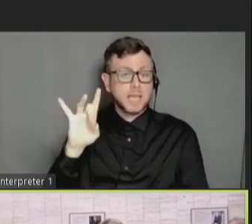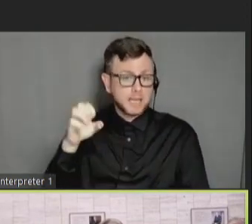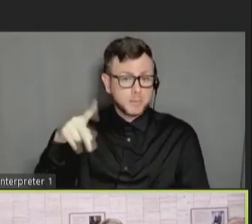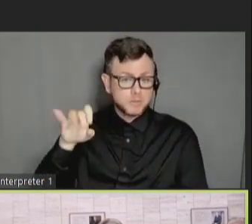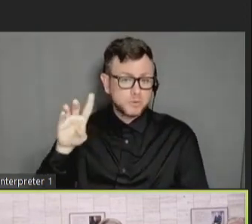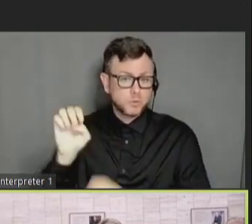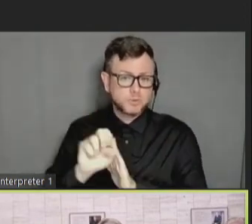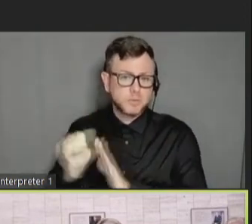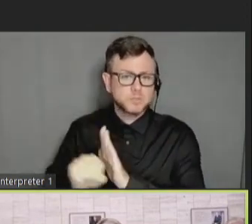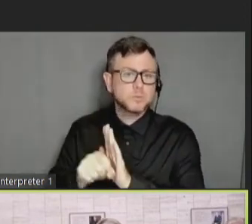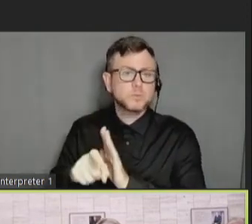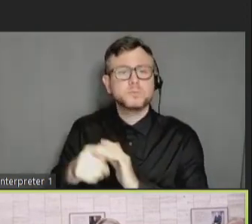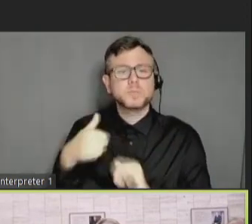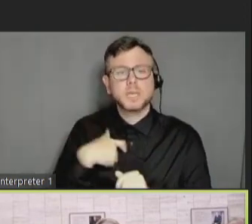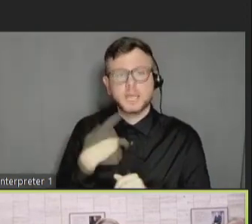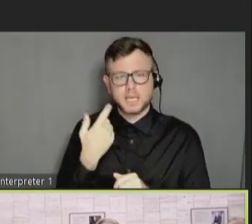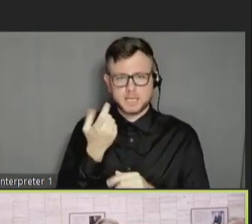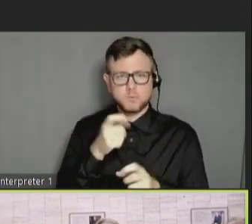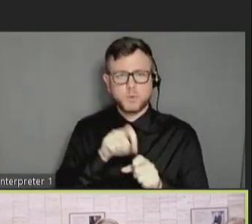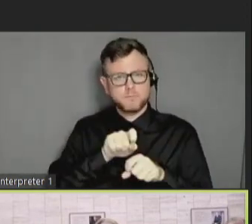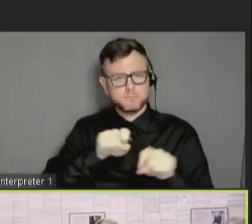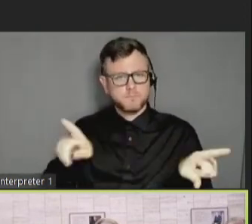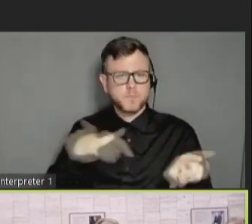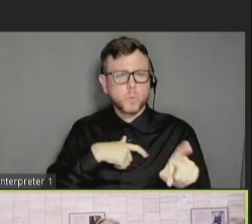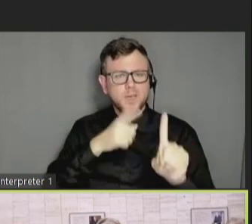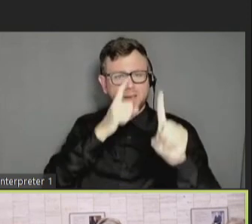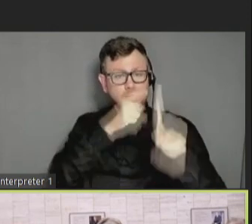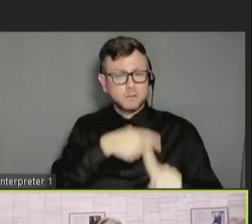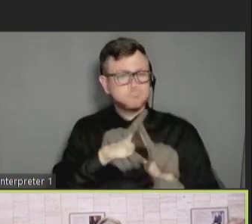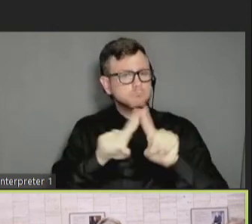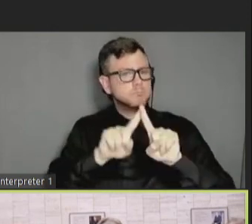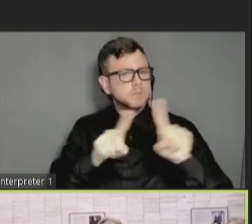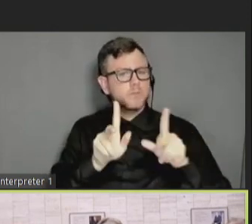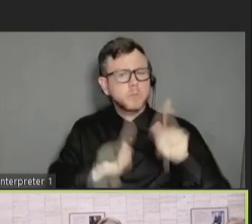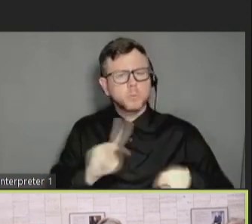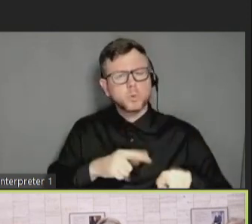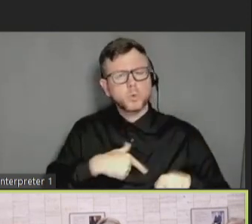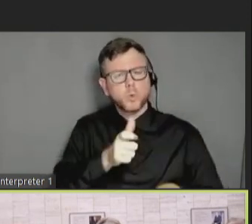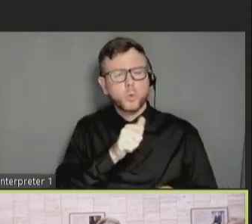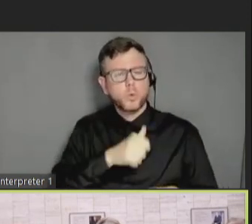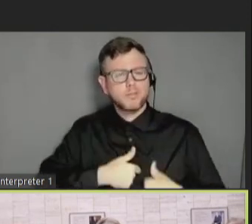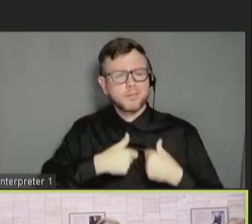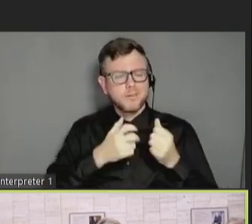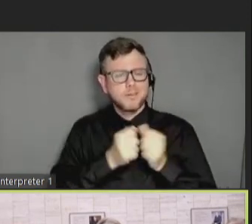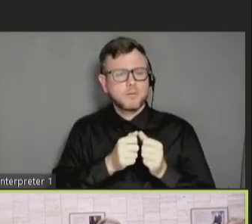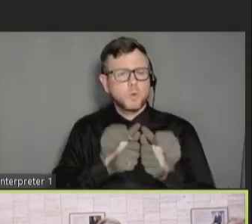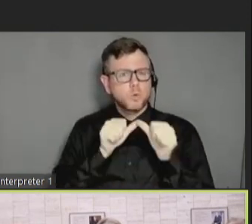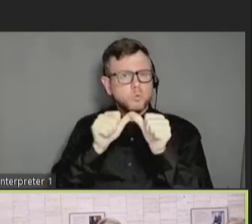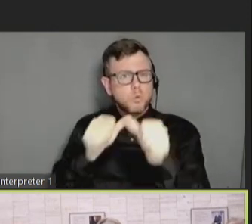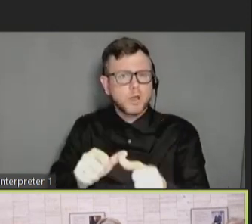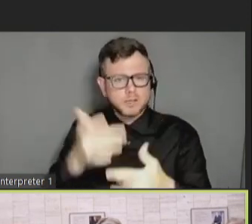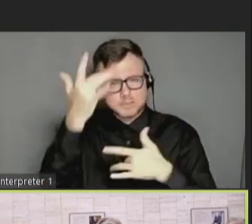of time. And these highlights how individuals living with chronic conditions can thrive with